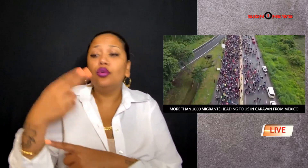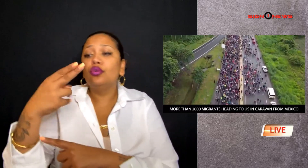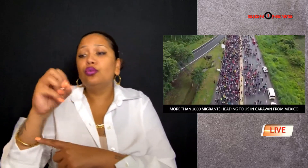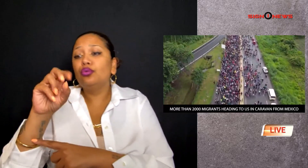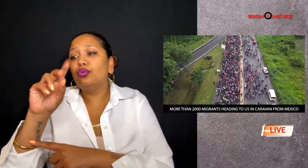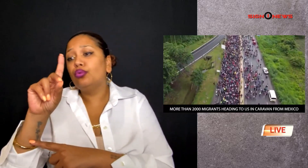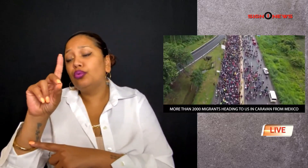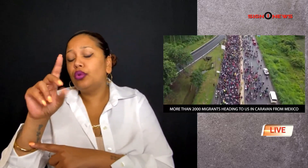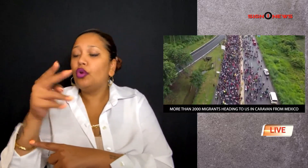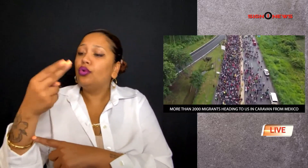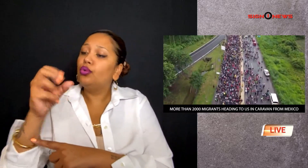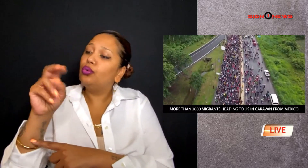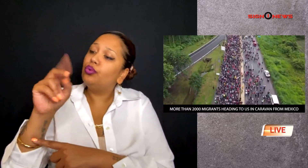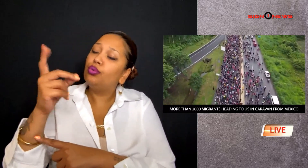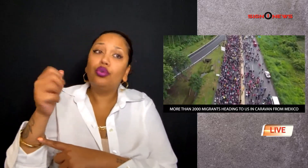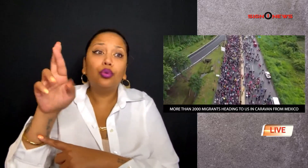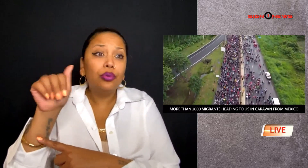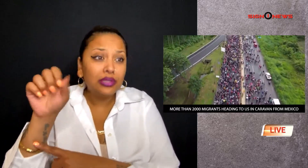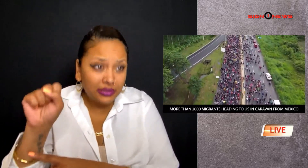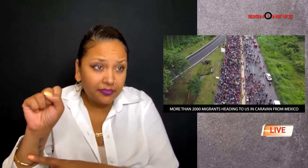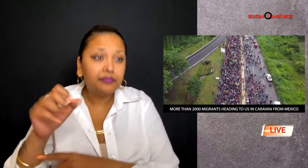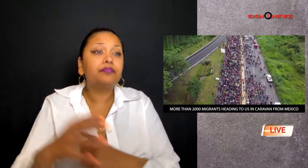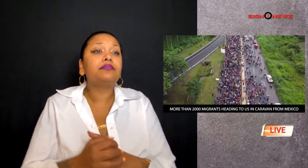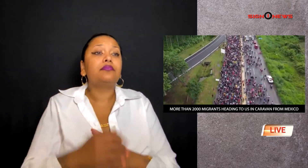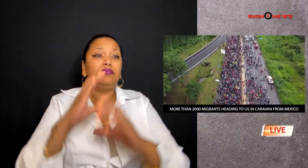Cuba El Salvador and Honduras